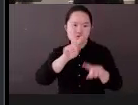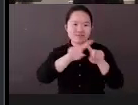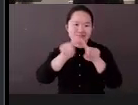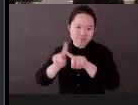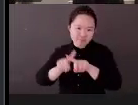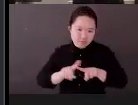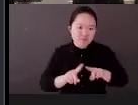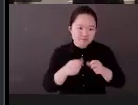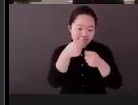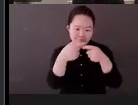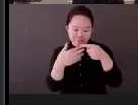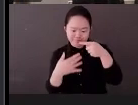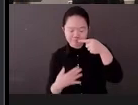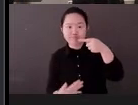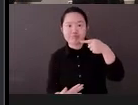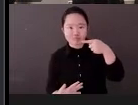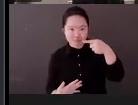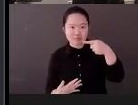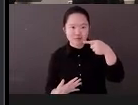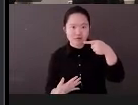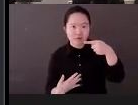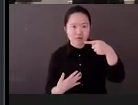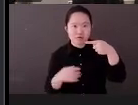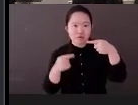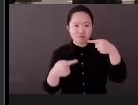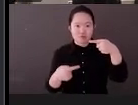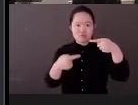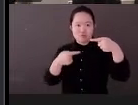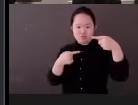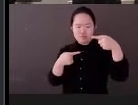which does not tell me anything, but, well... Yeah.